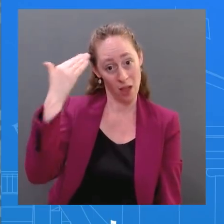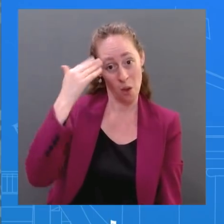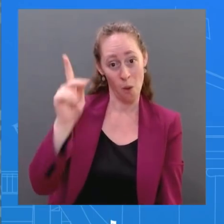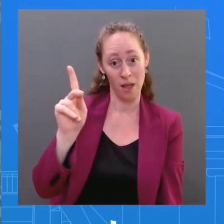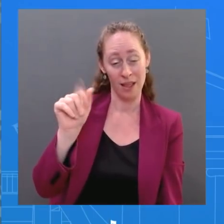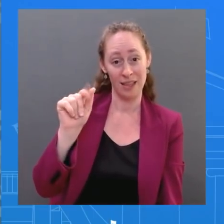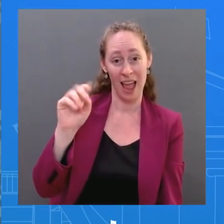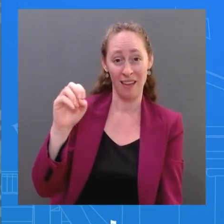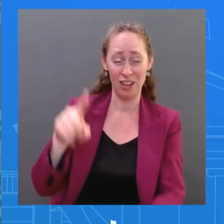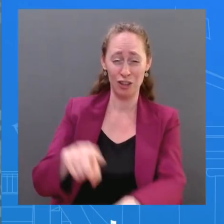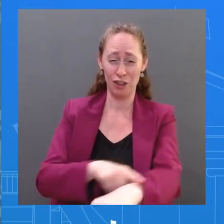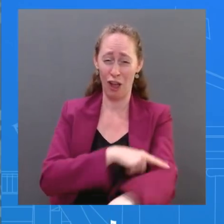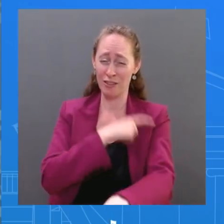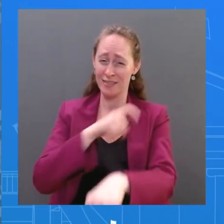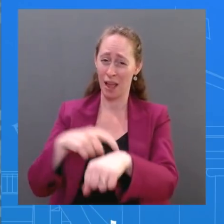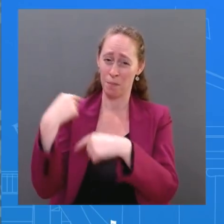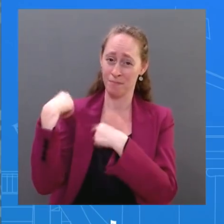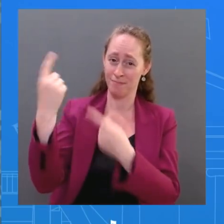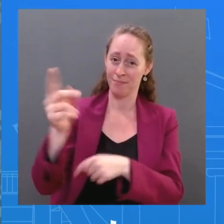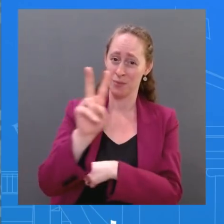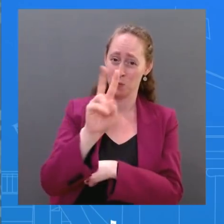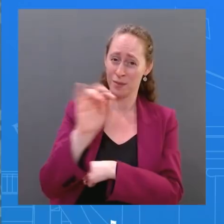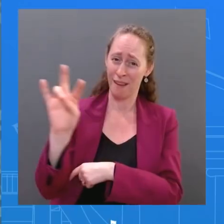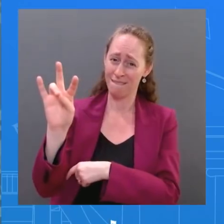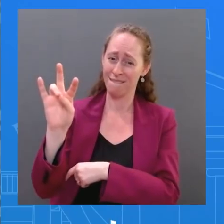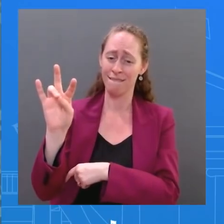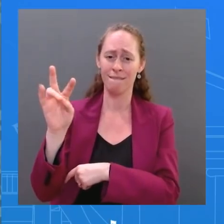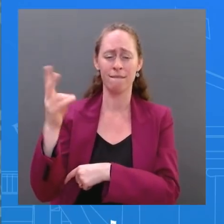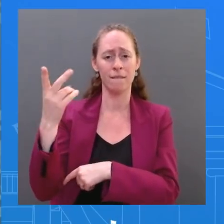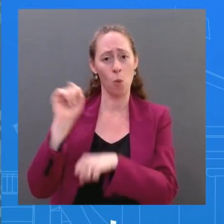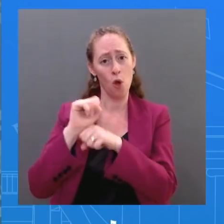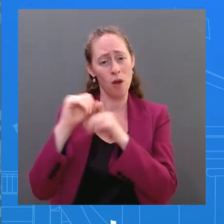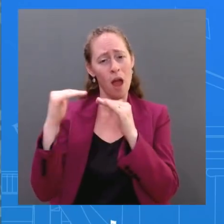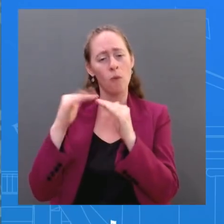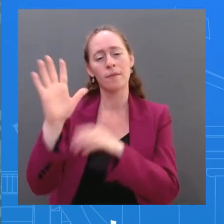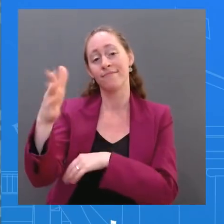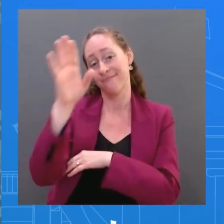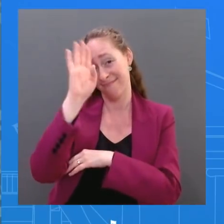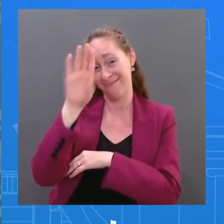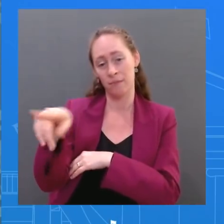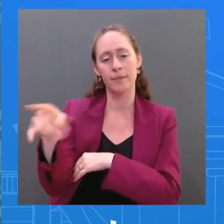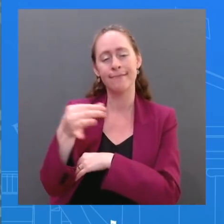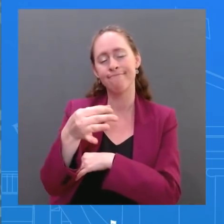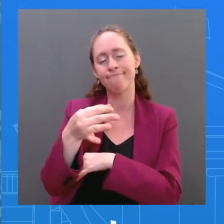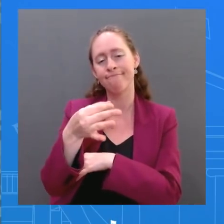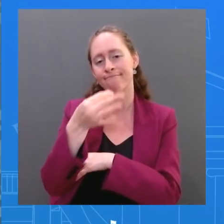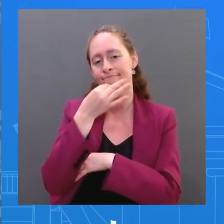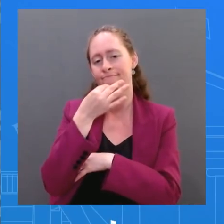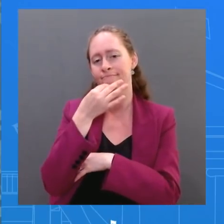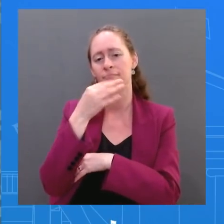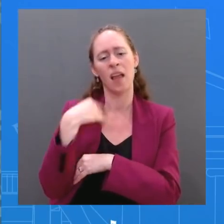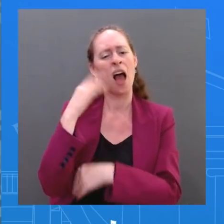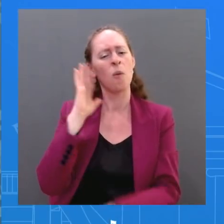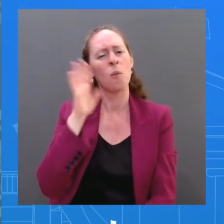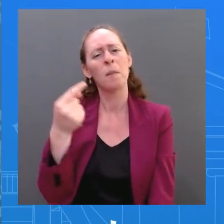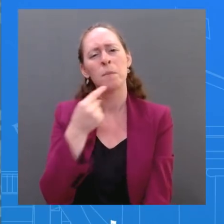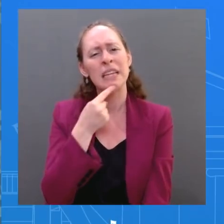She is exceptionally talented, and she will be greatly missed. Her smart skills and hard work helped get the President elected